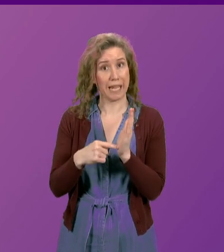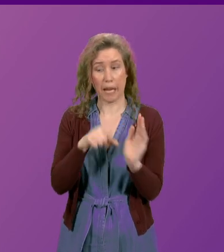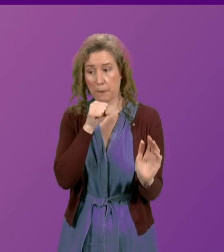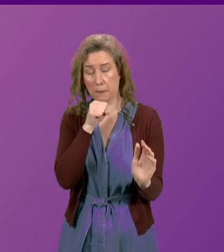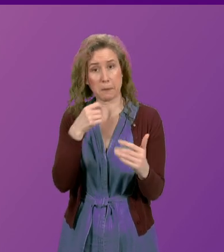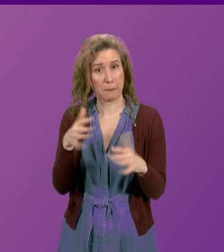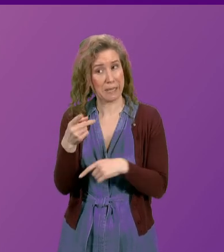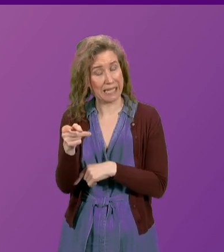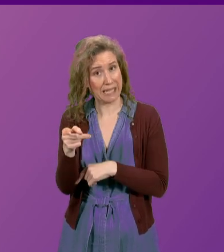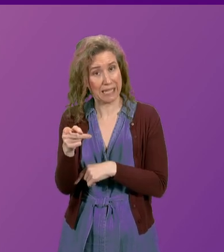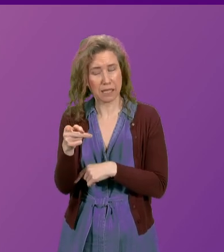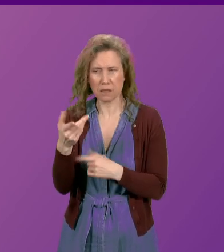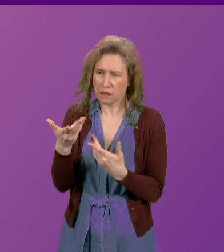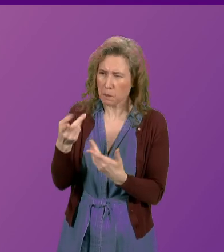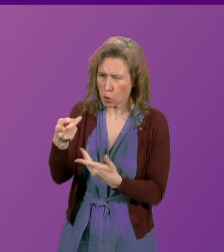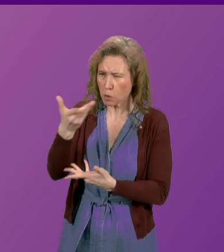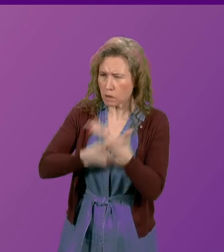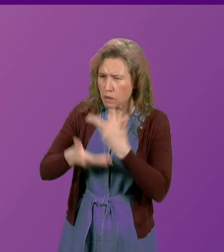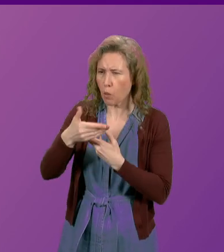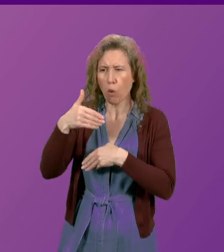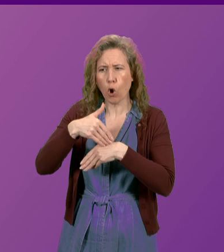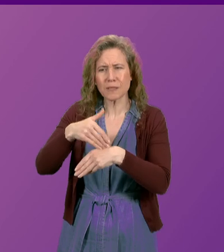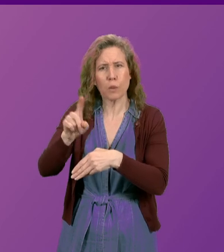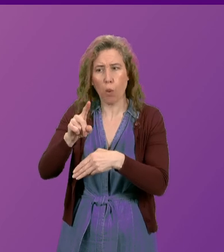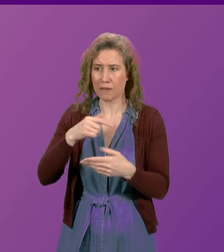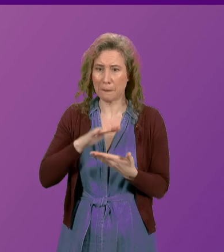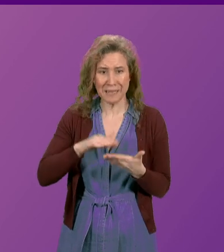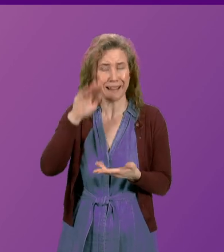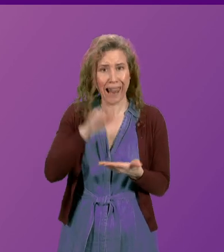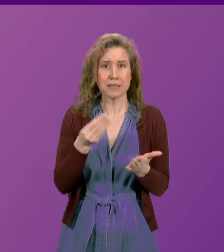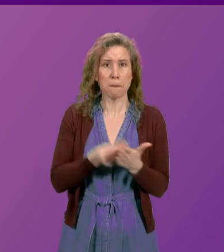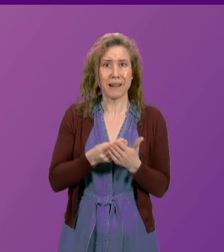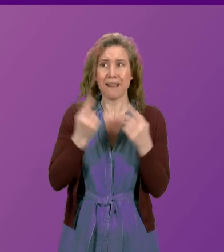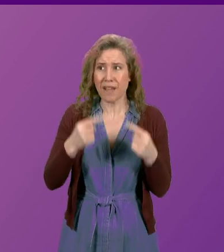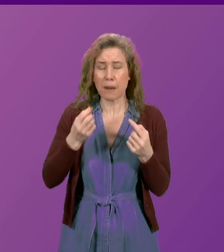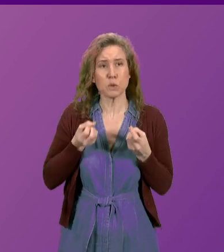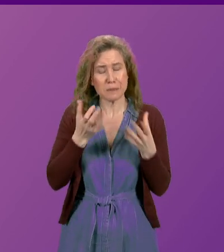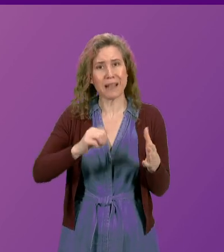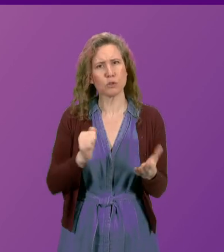The consequences of his stance will be to reduce public expenditure in Scotland. It is,